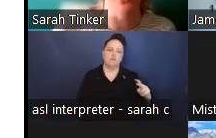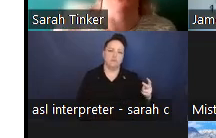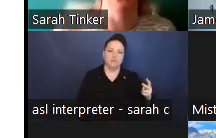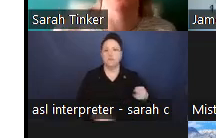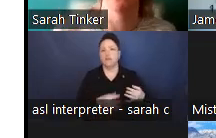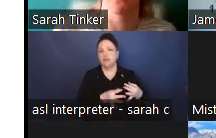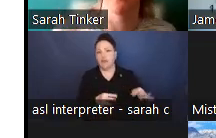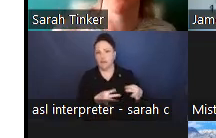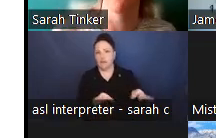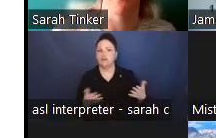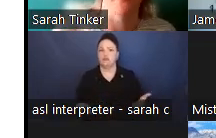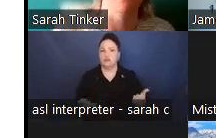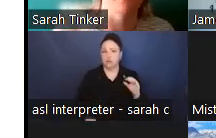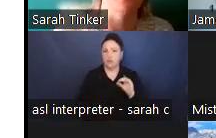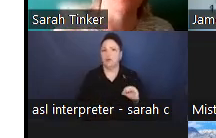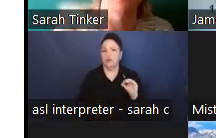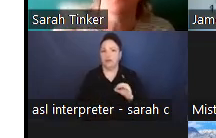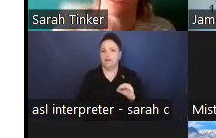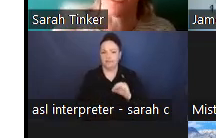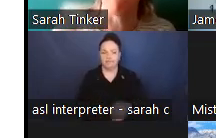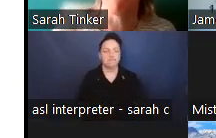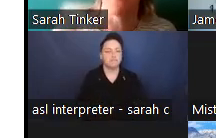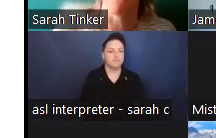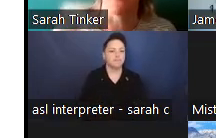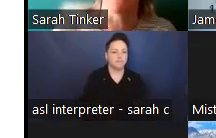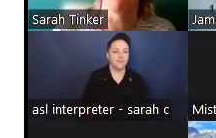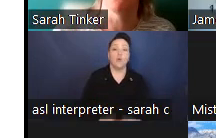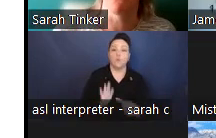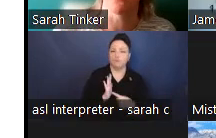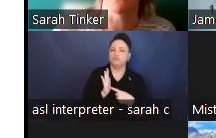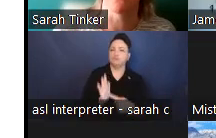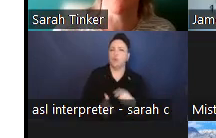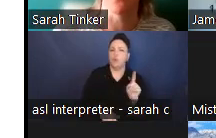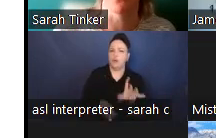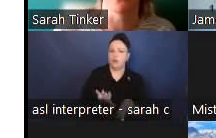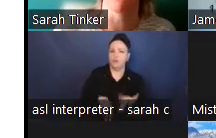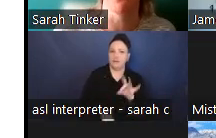show you when we look at the site how you can find that information and language access across